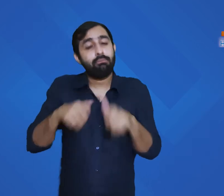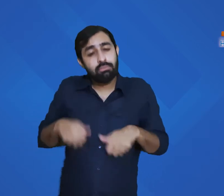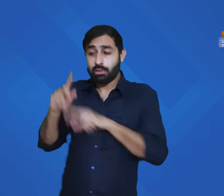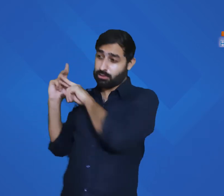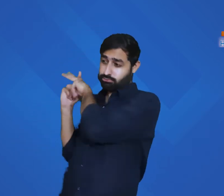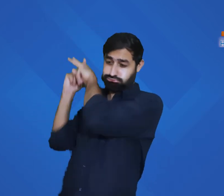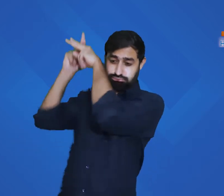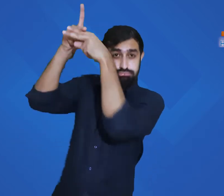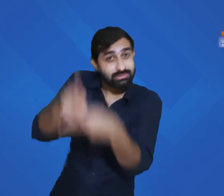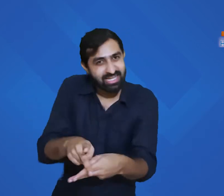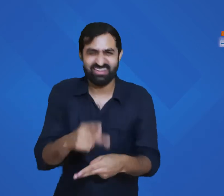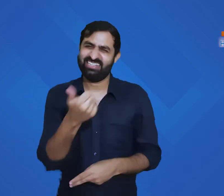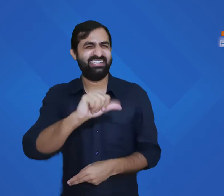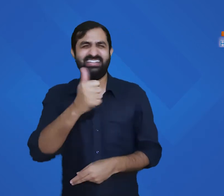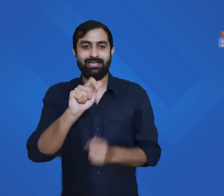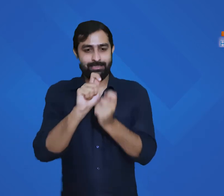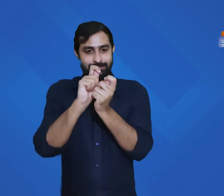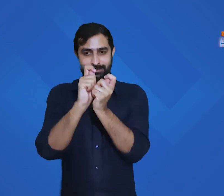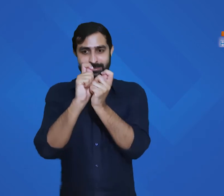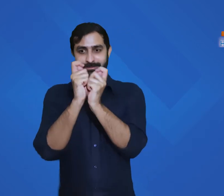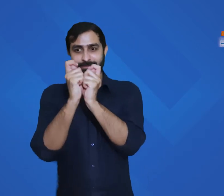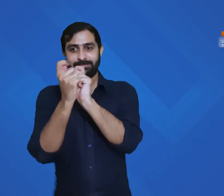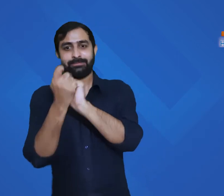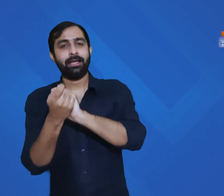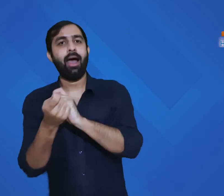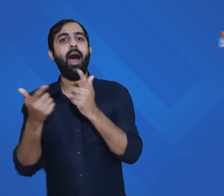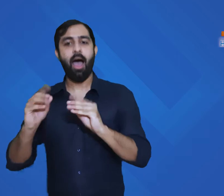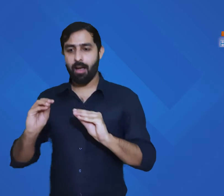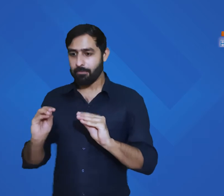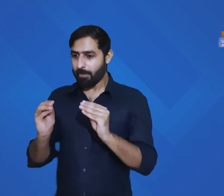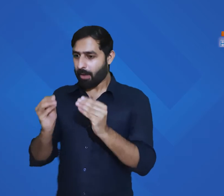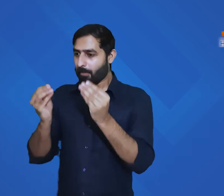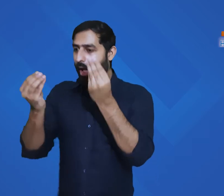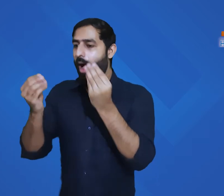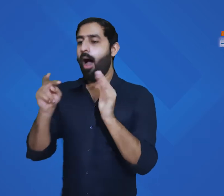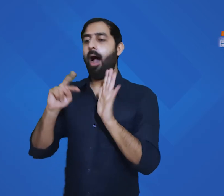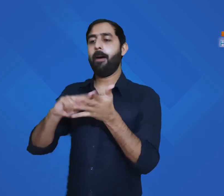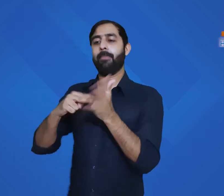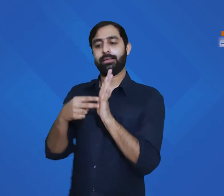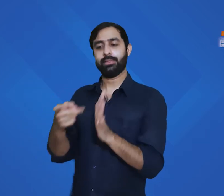The journey has not been the same, every step we evolve, our traditional methods change for the better.